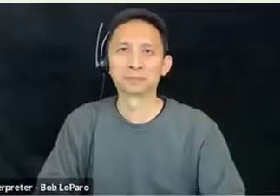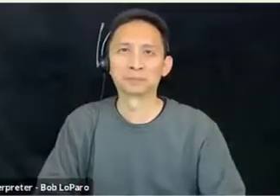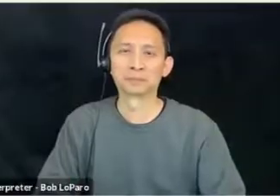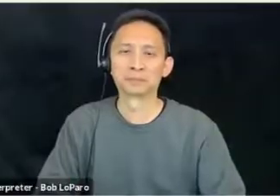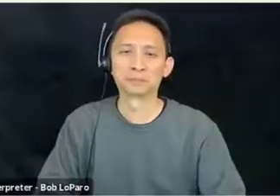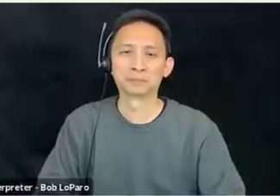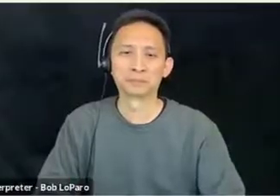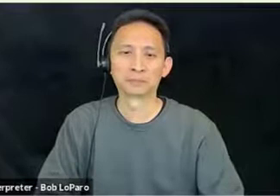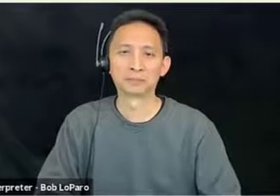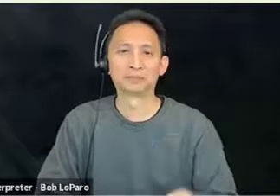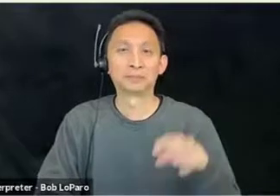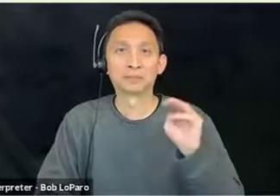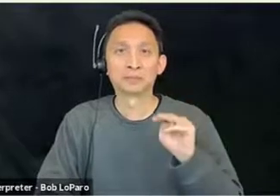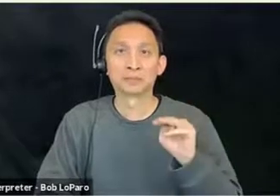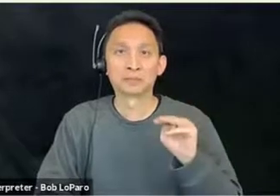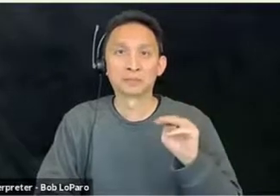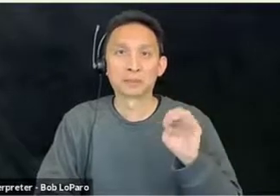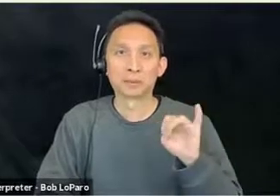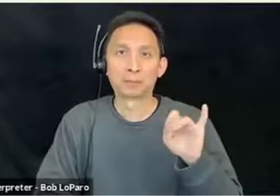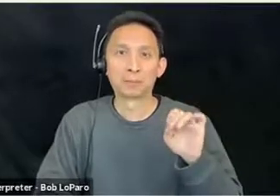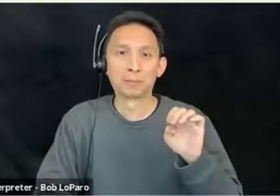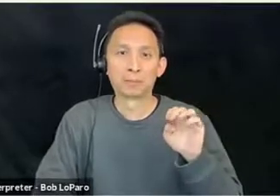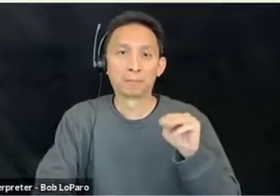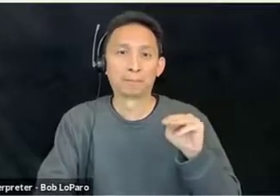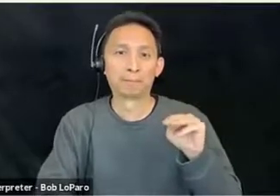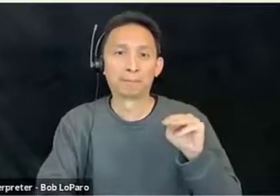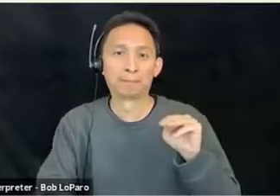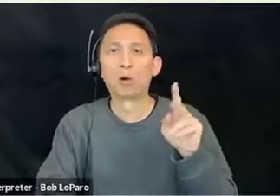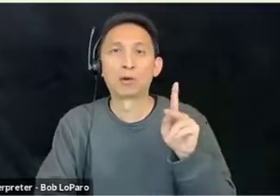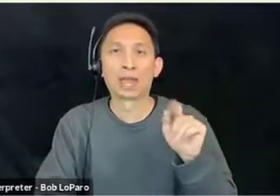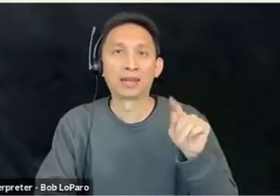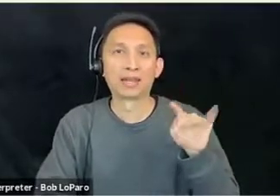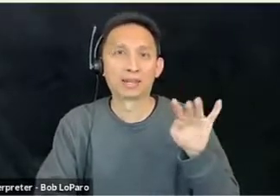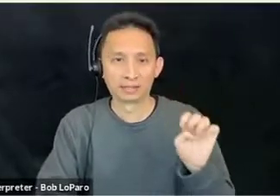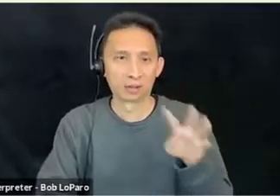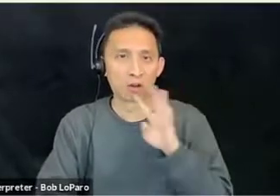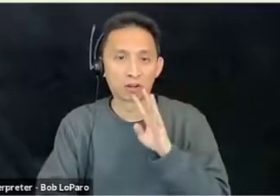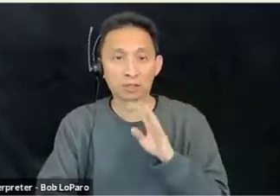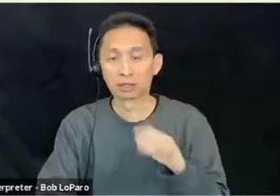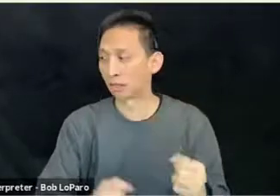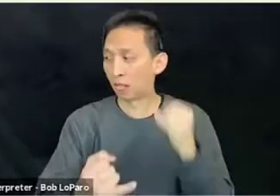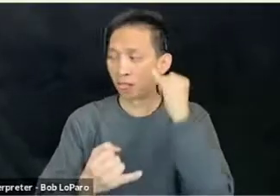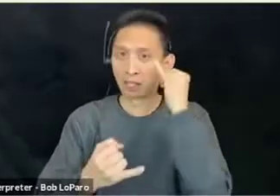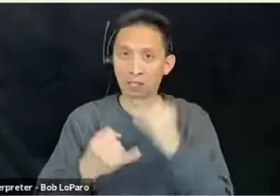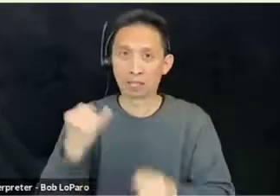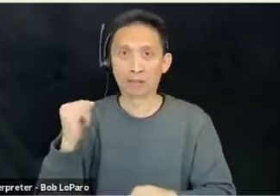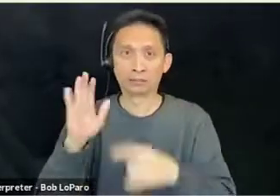Okay, Katie. And the last bullet on here is just know that doctors and nurses,